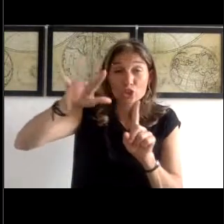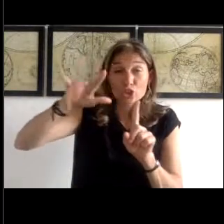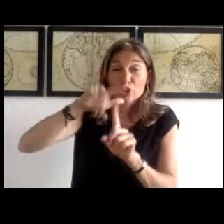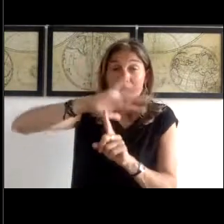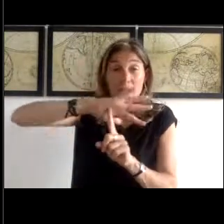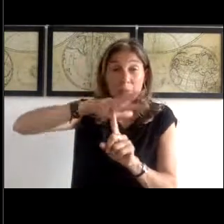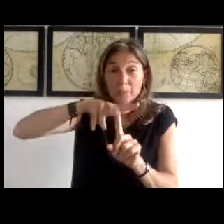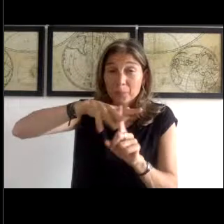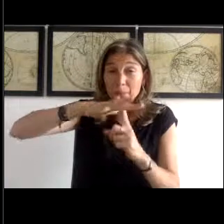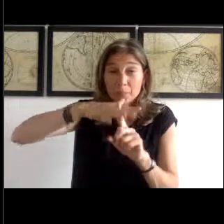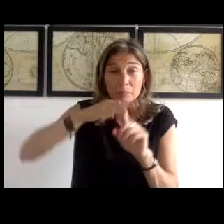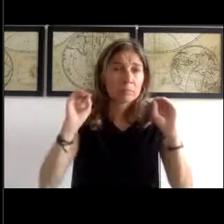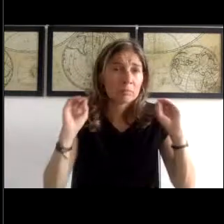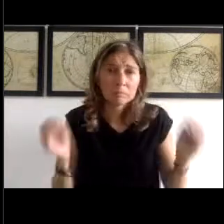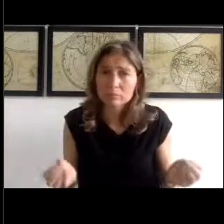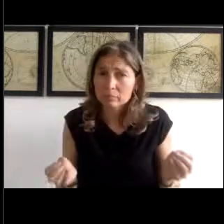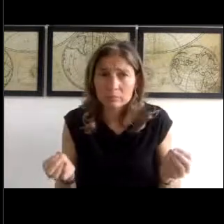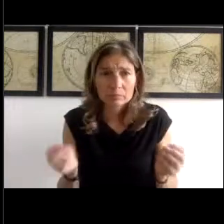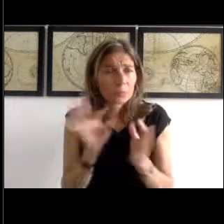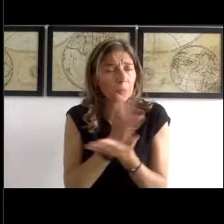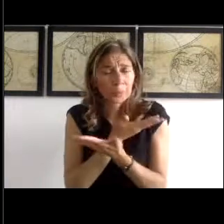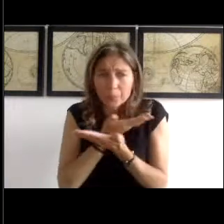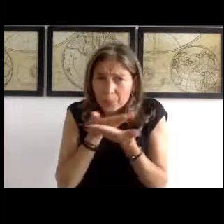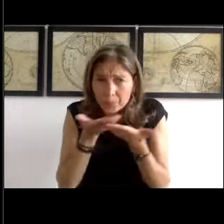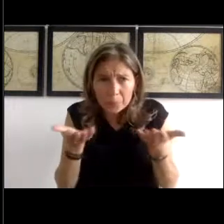So that the principle of freedom of movement is respected.